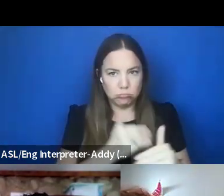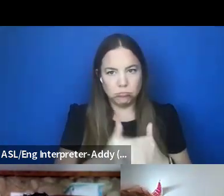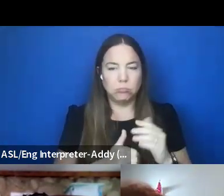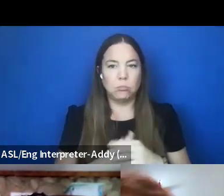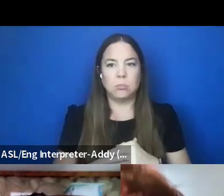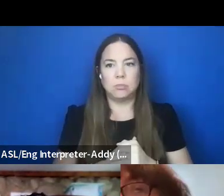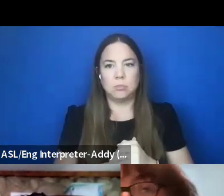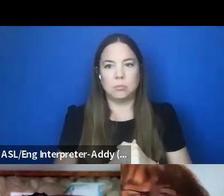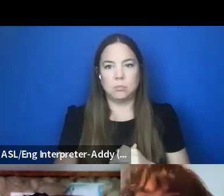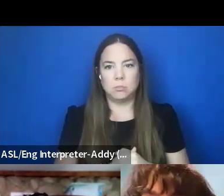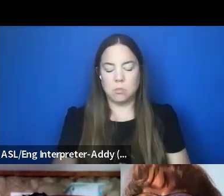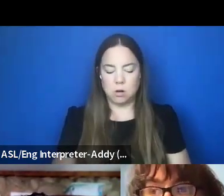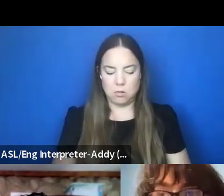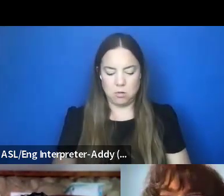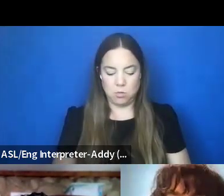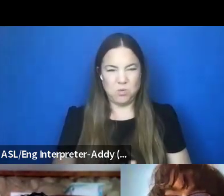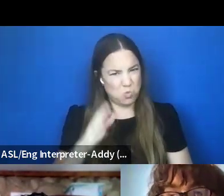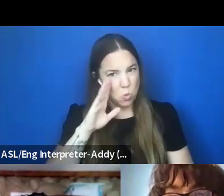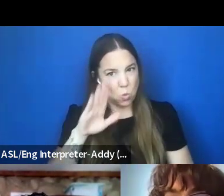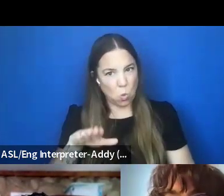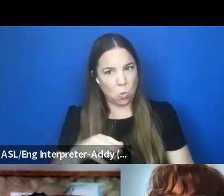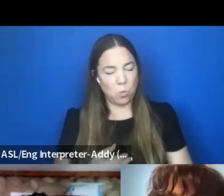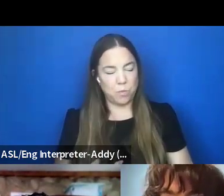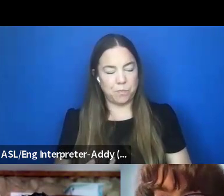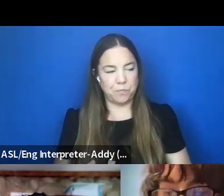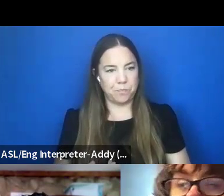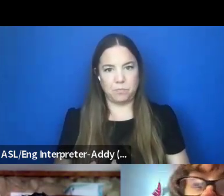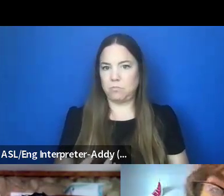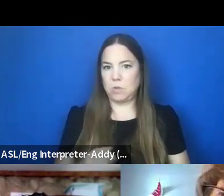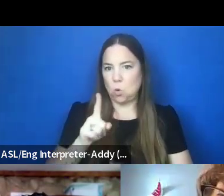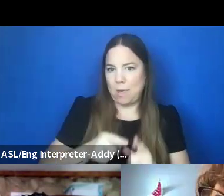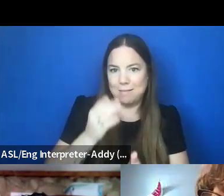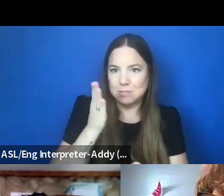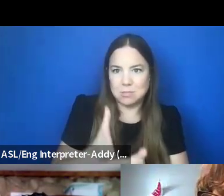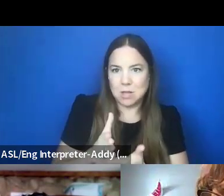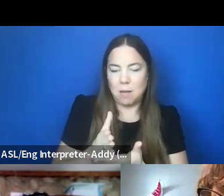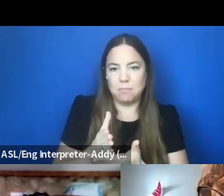Don Dew: continuous. You know that we don't Don Dew: stop voicing that need for that.